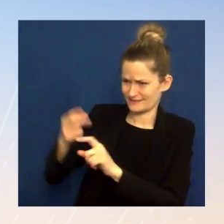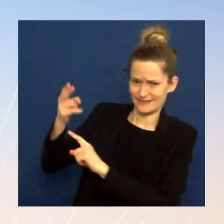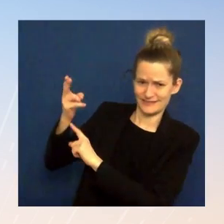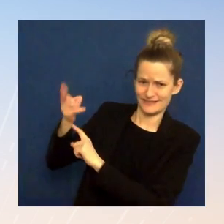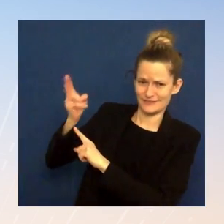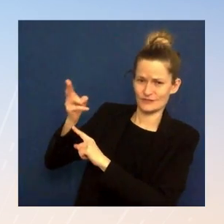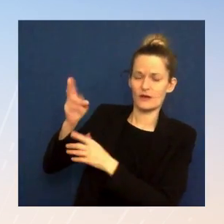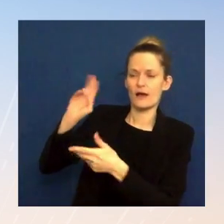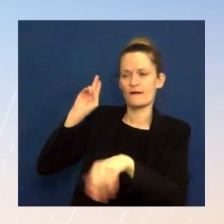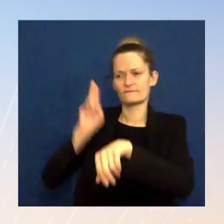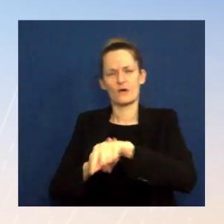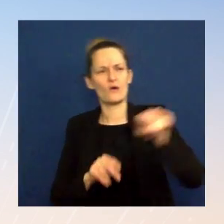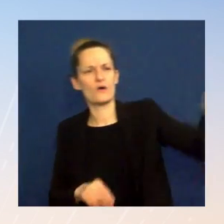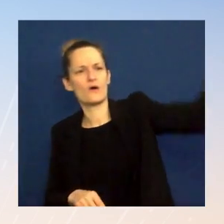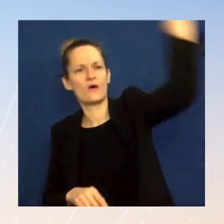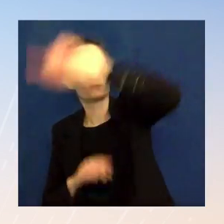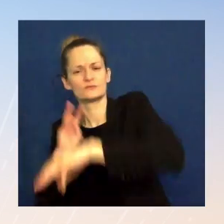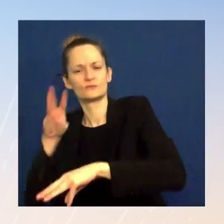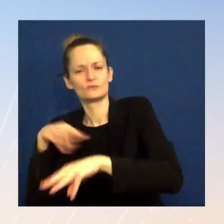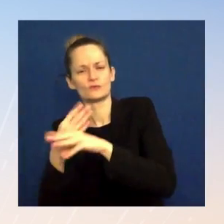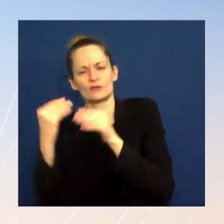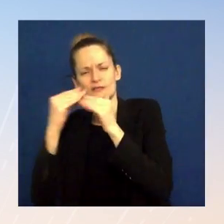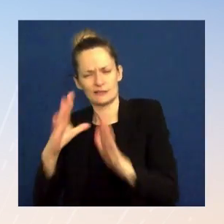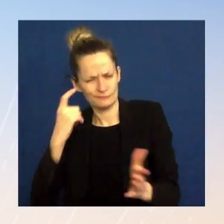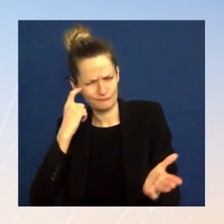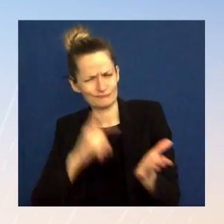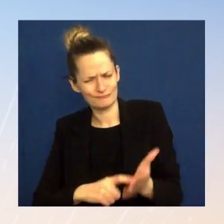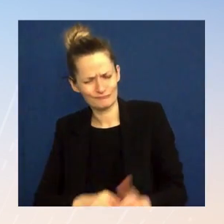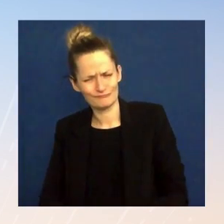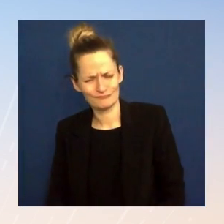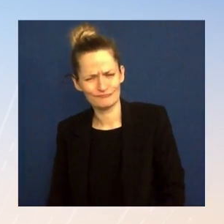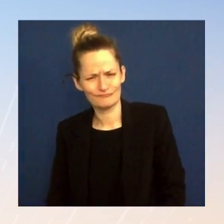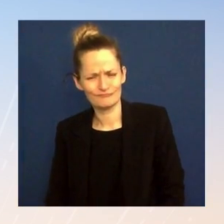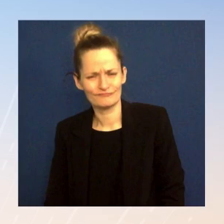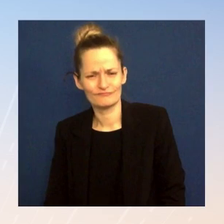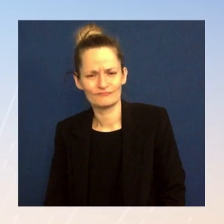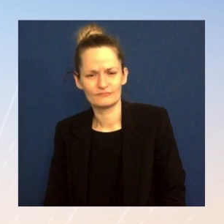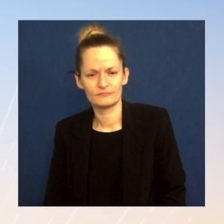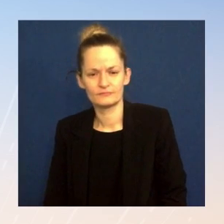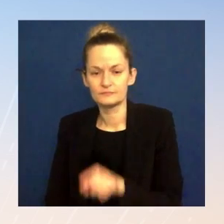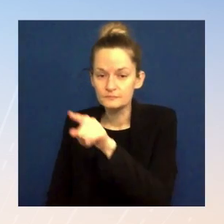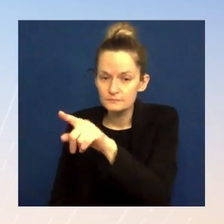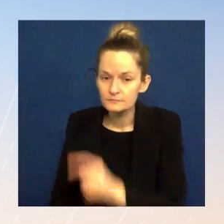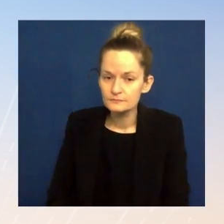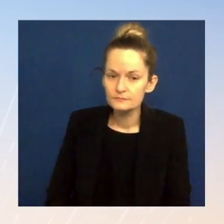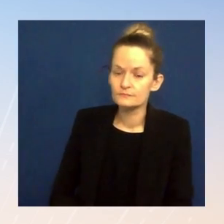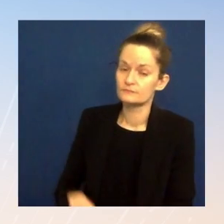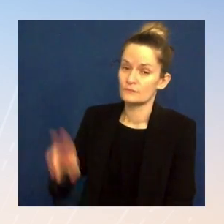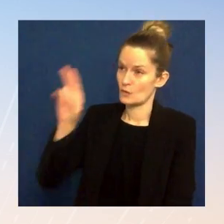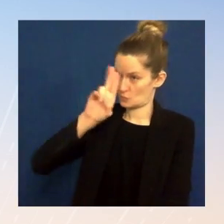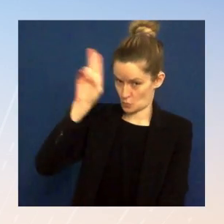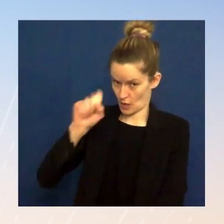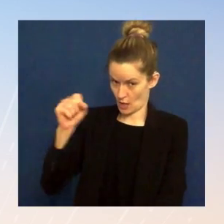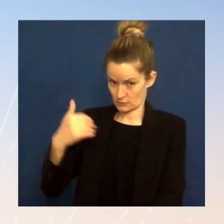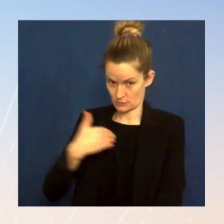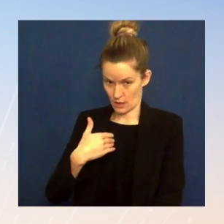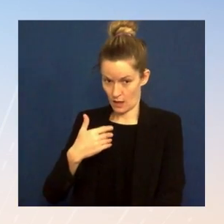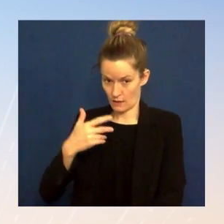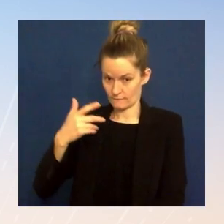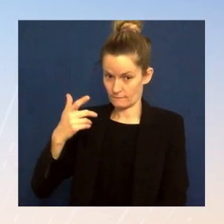you don't have to name it necessarily, but are U- -- are U.S. officials aware of a country, perhaps, that would adopt these changes